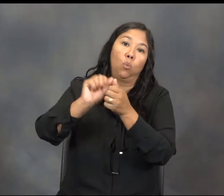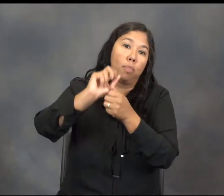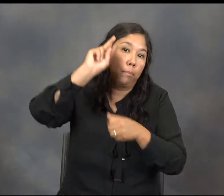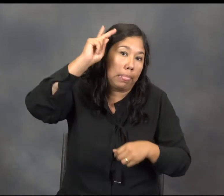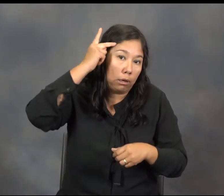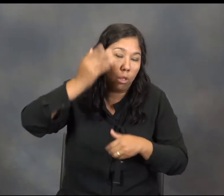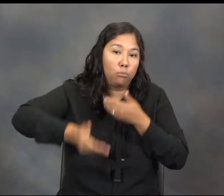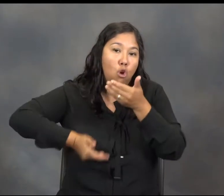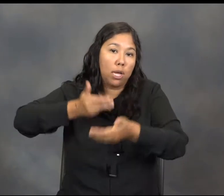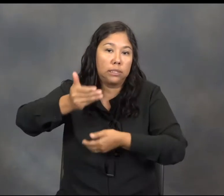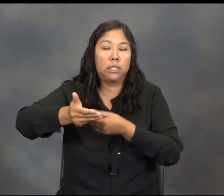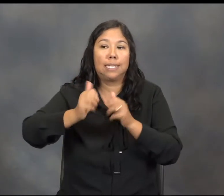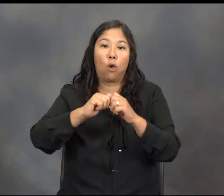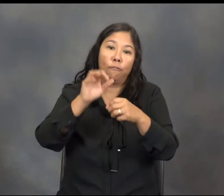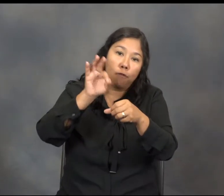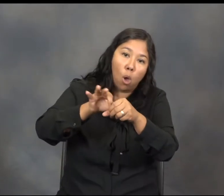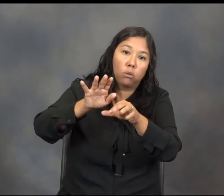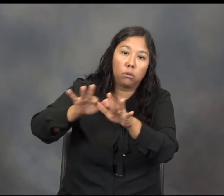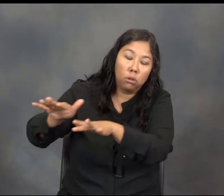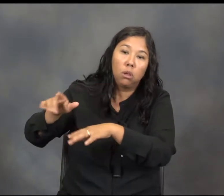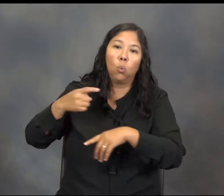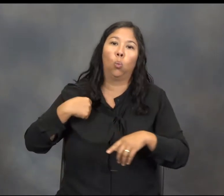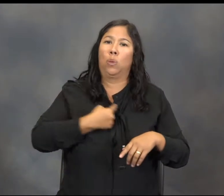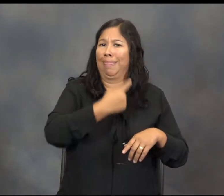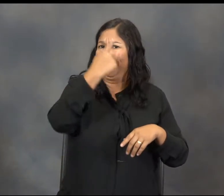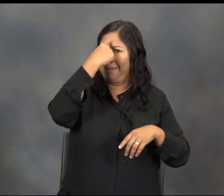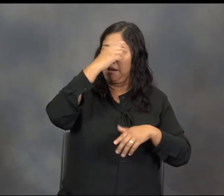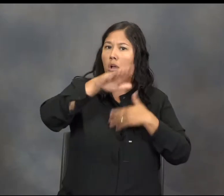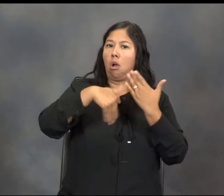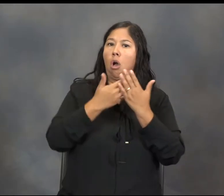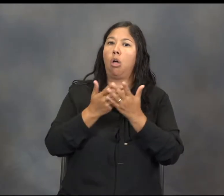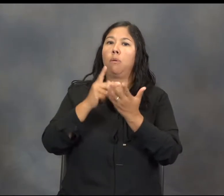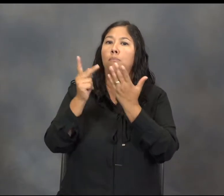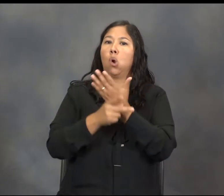And we believe that all of these programs work together synergistically